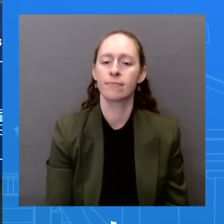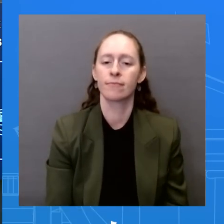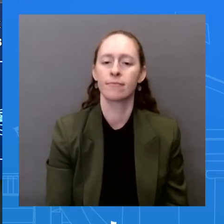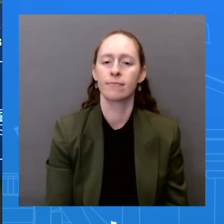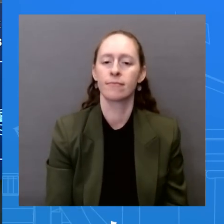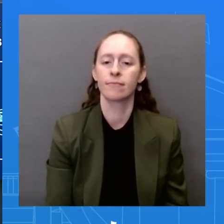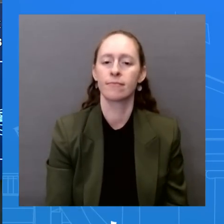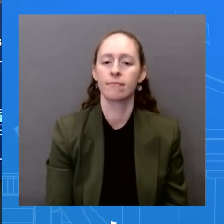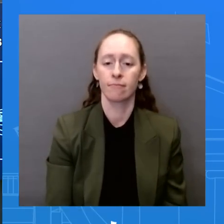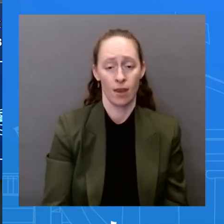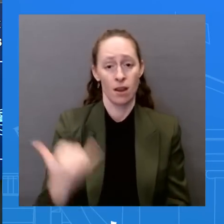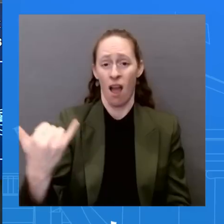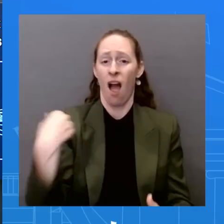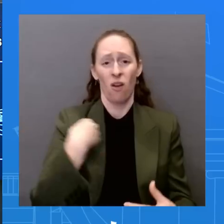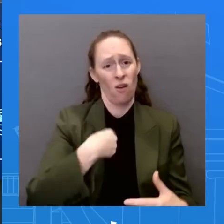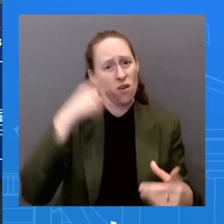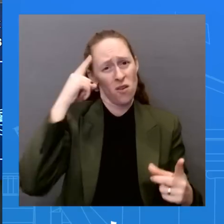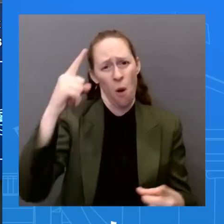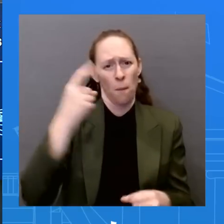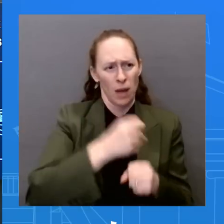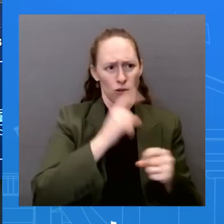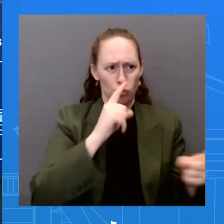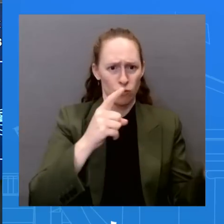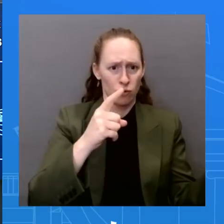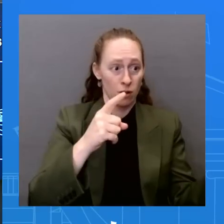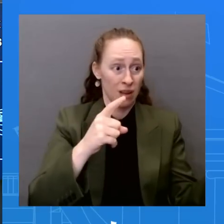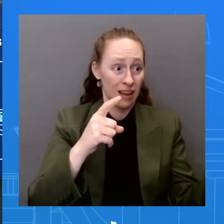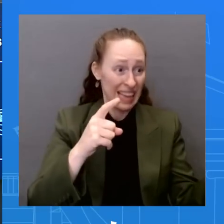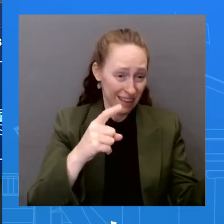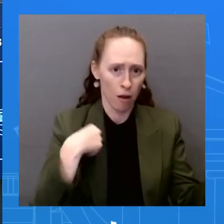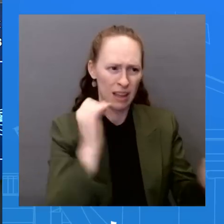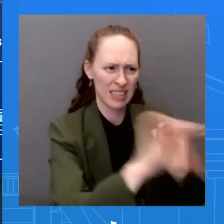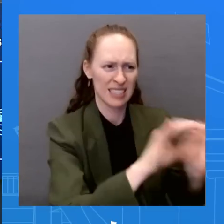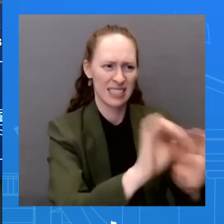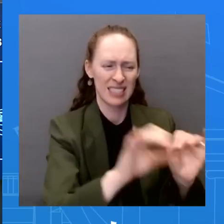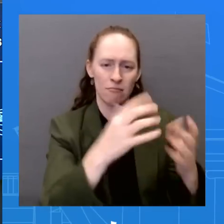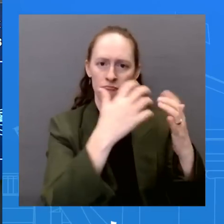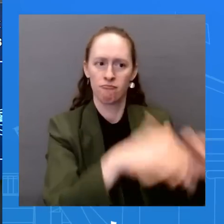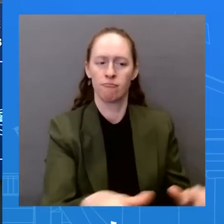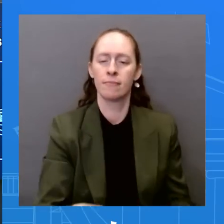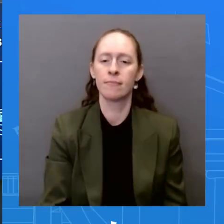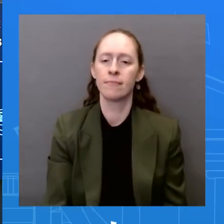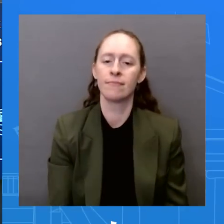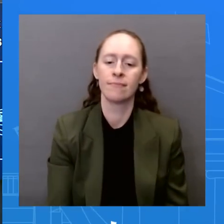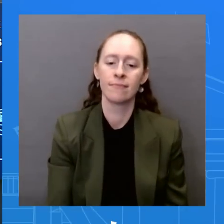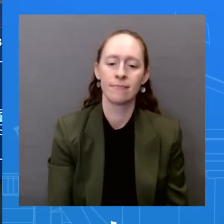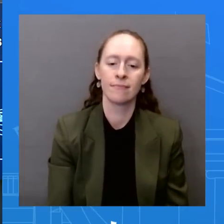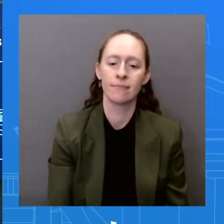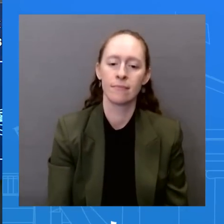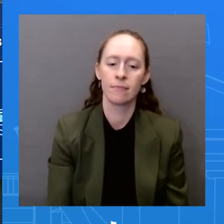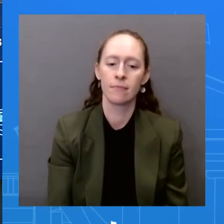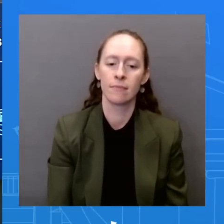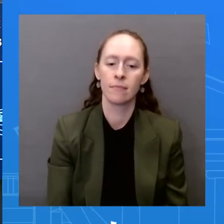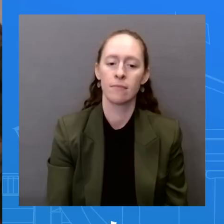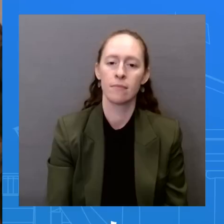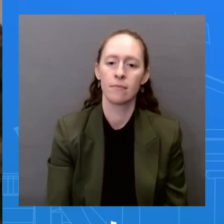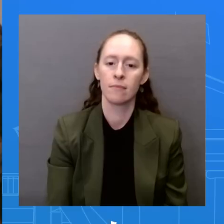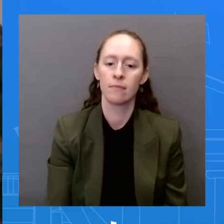And then, Jeff, you're going to the last question. The Press: So I want to follow up on what Steven just asked. What organizations are you working with,